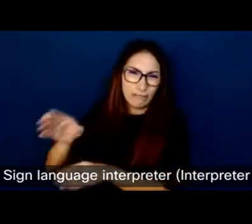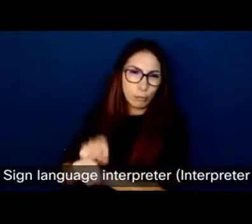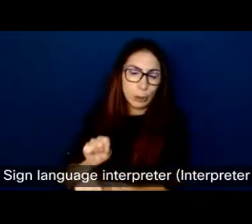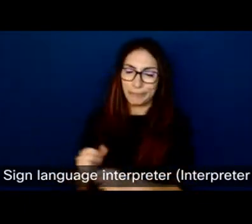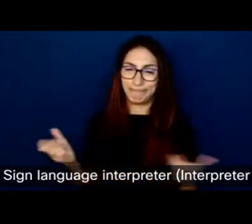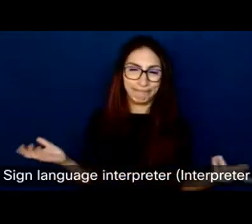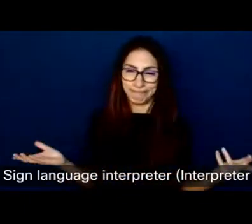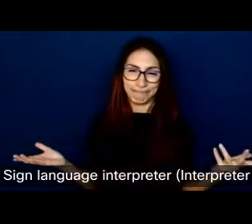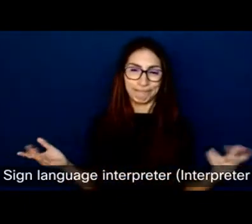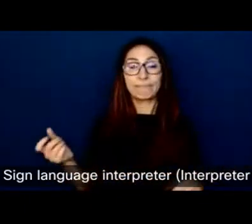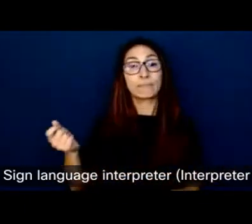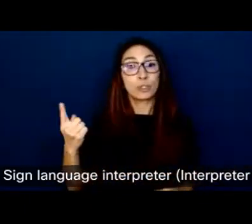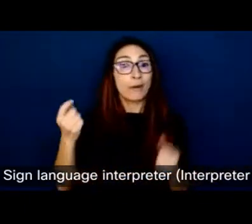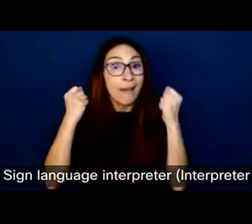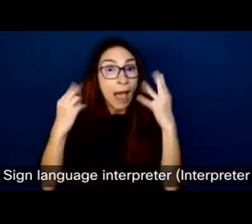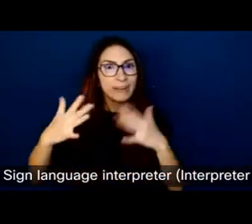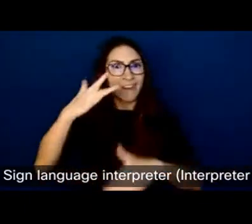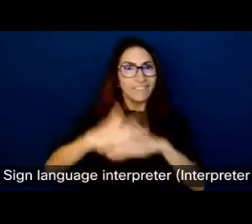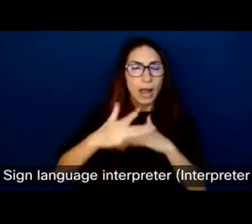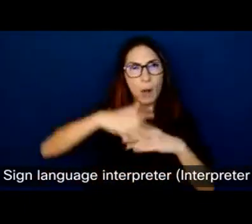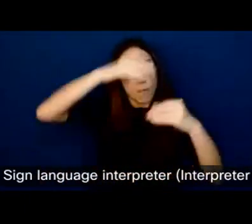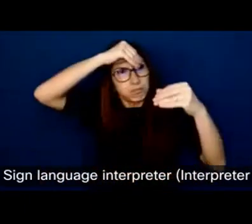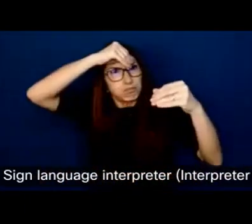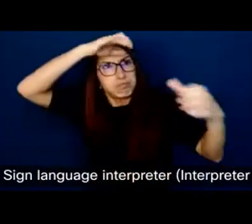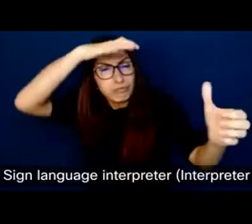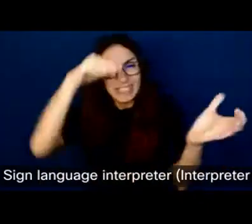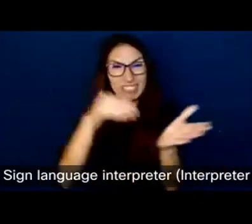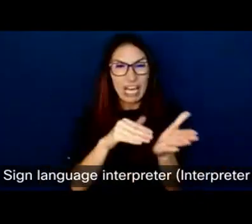shrinking. From a personal perspective I have had eight HIV